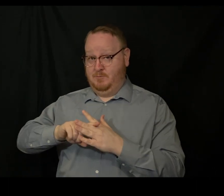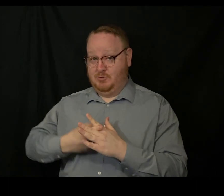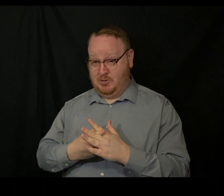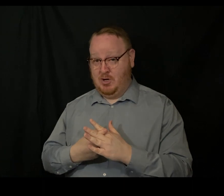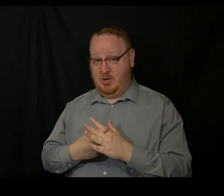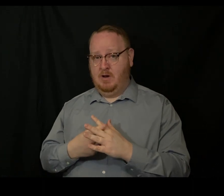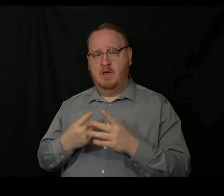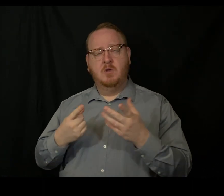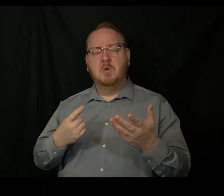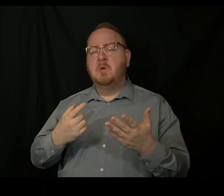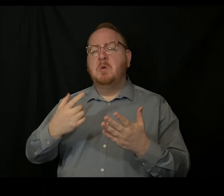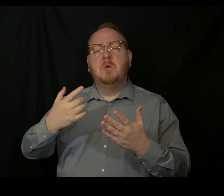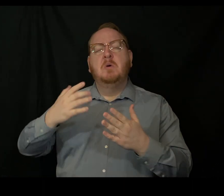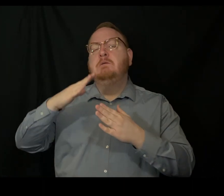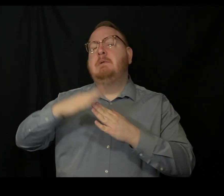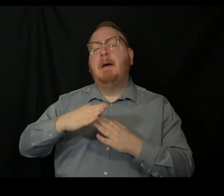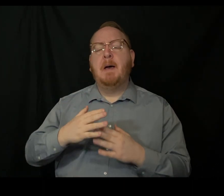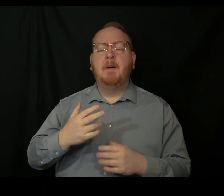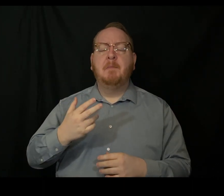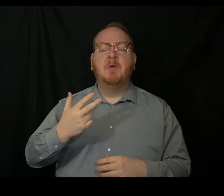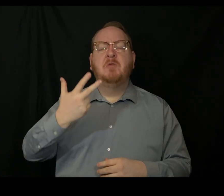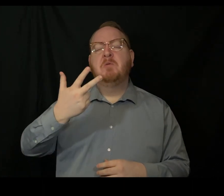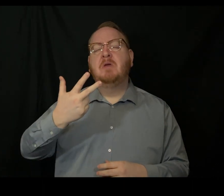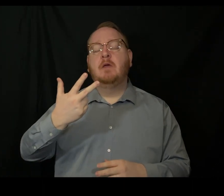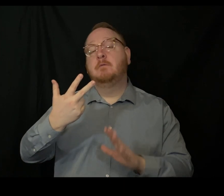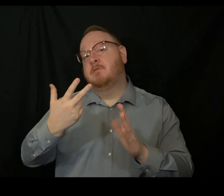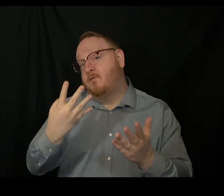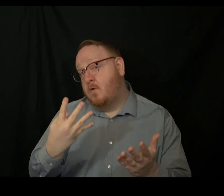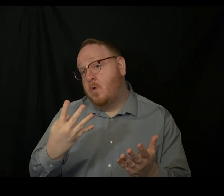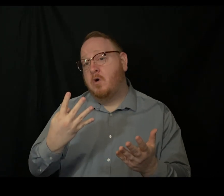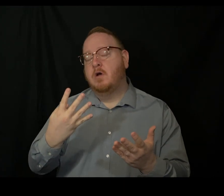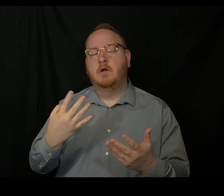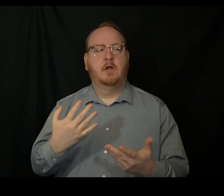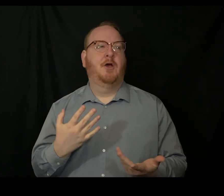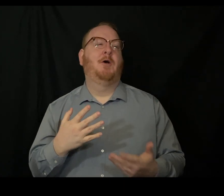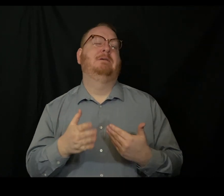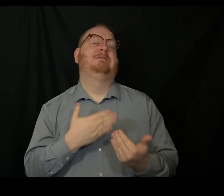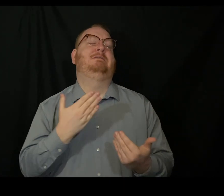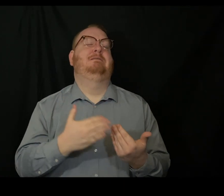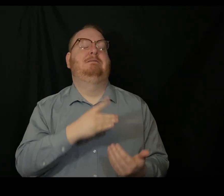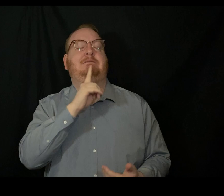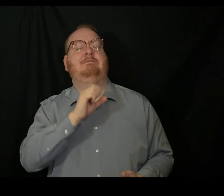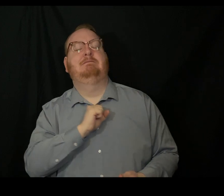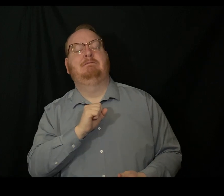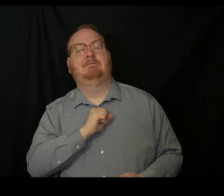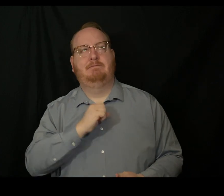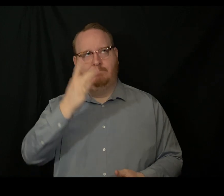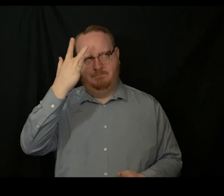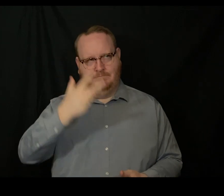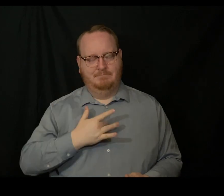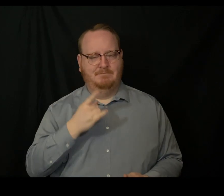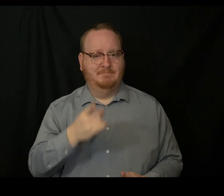can name your top three, maybe four, Tabby Belhorn: No pressure. Janel Frost: Two minutes. Alright, and go.